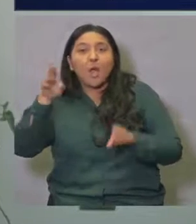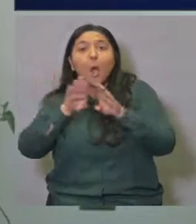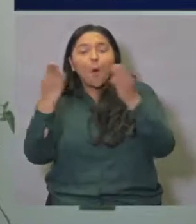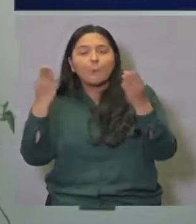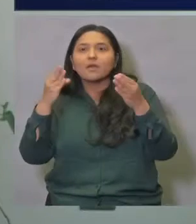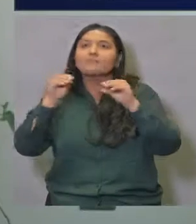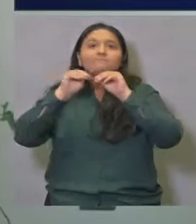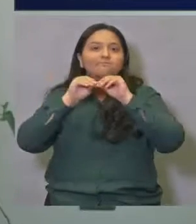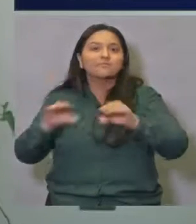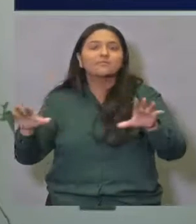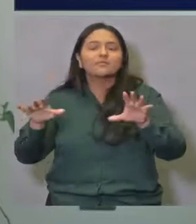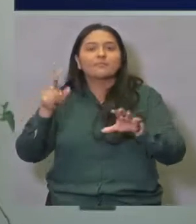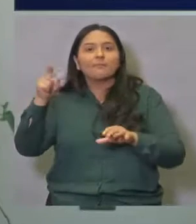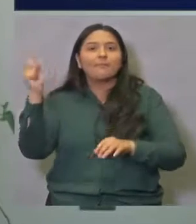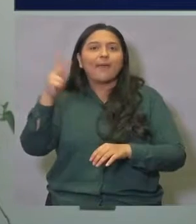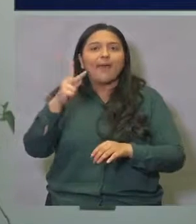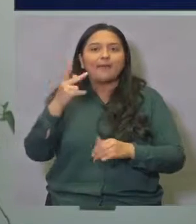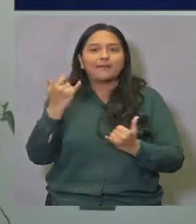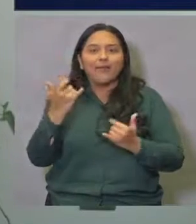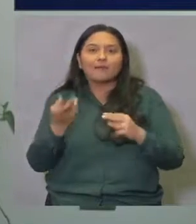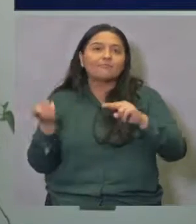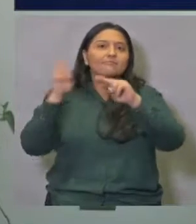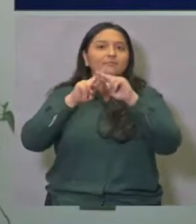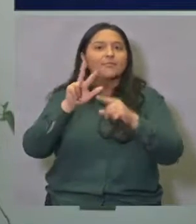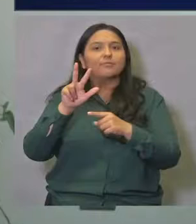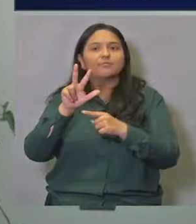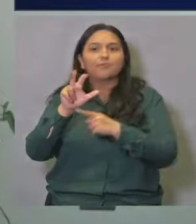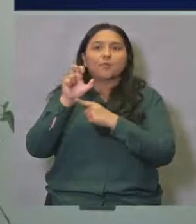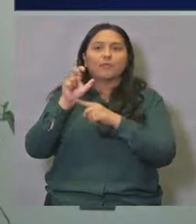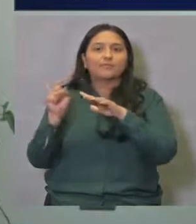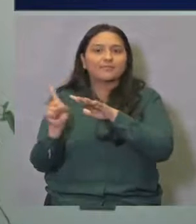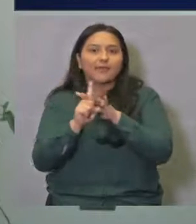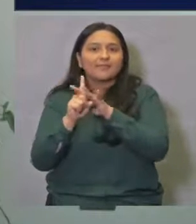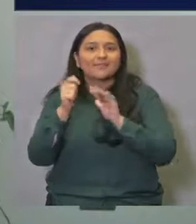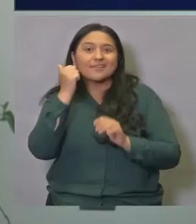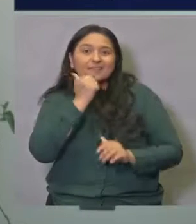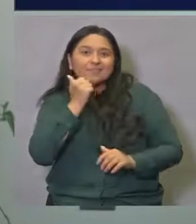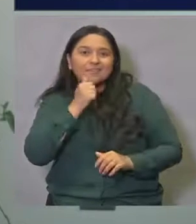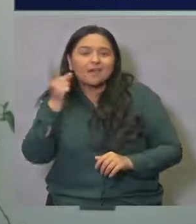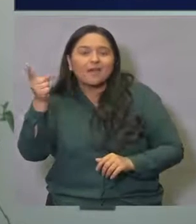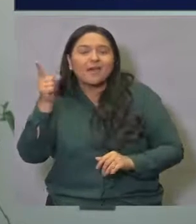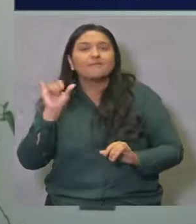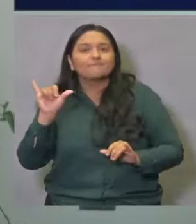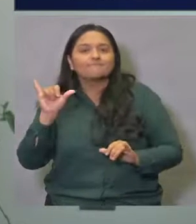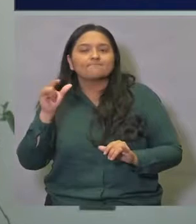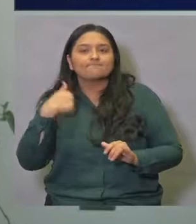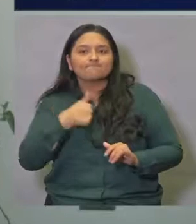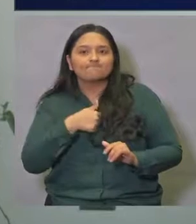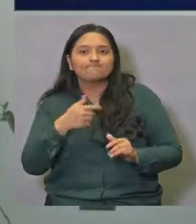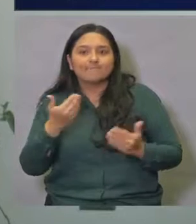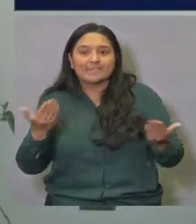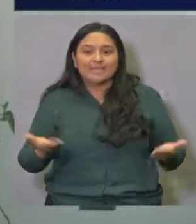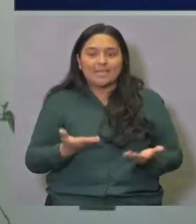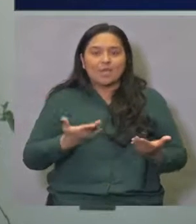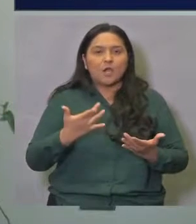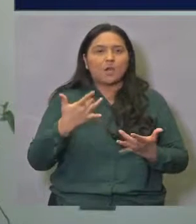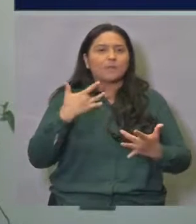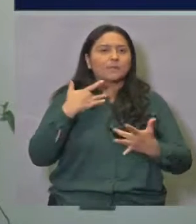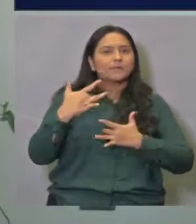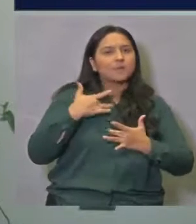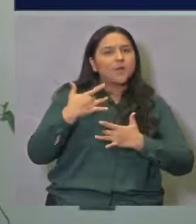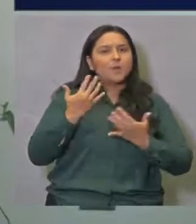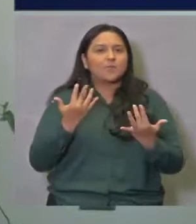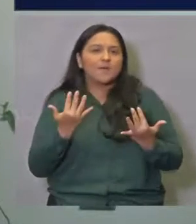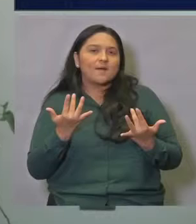MICHIGAN, WHERE THEY ARE NOW